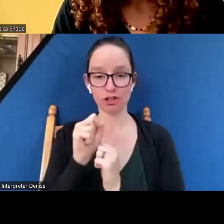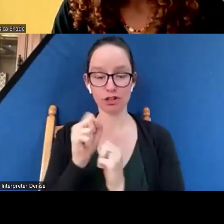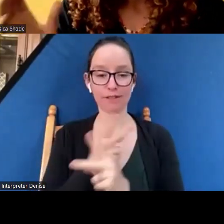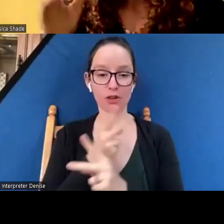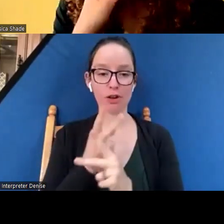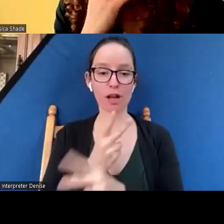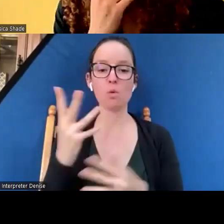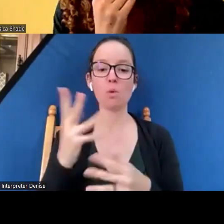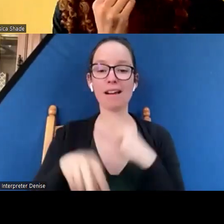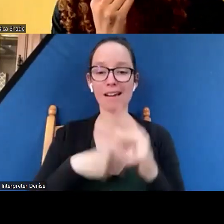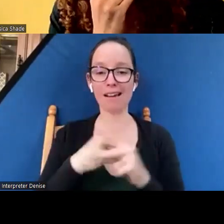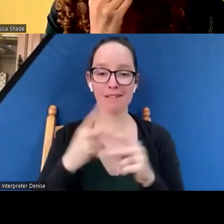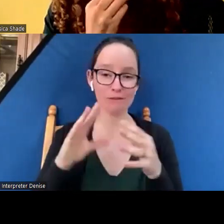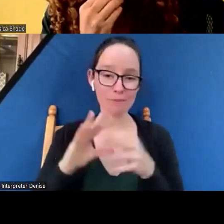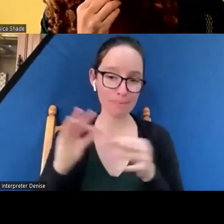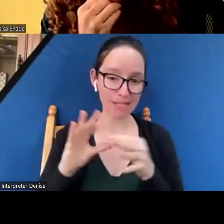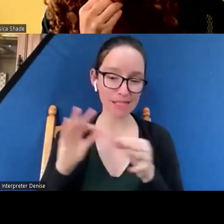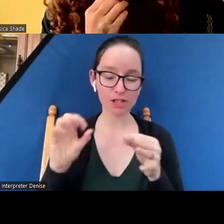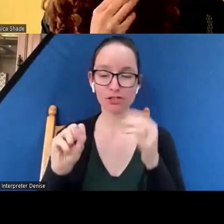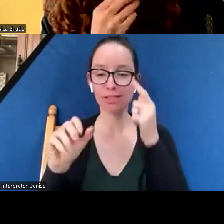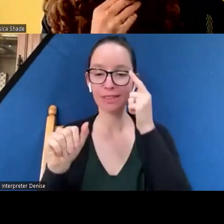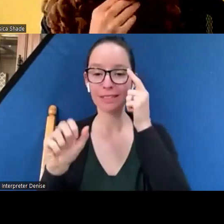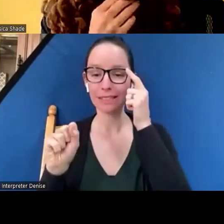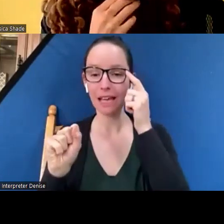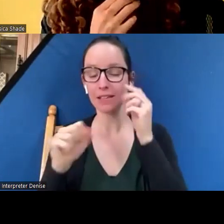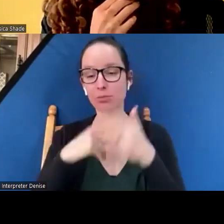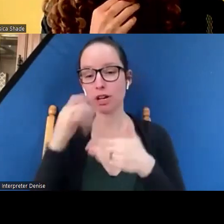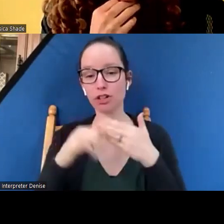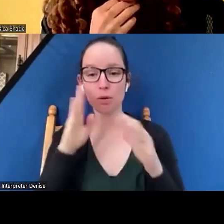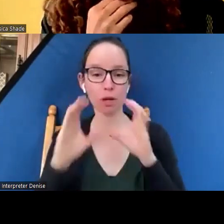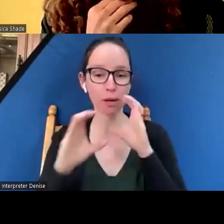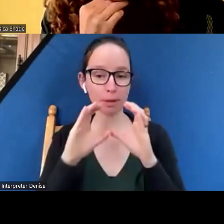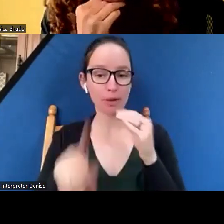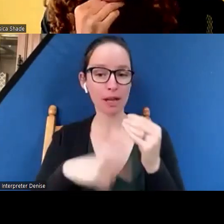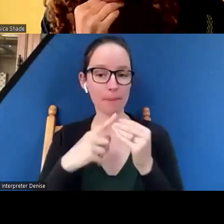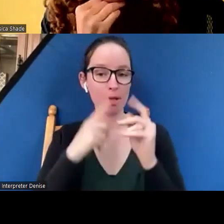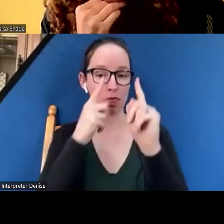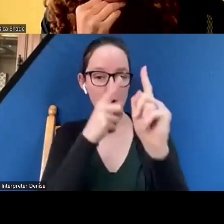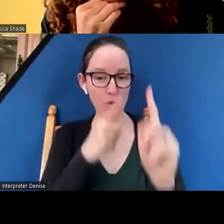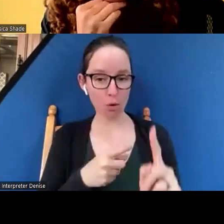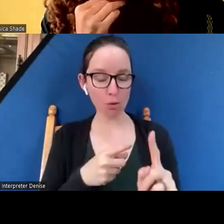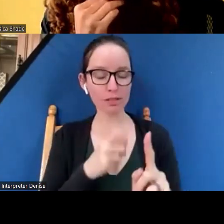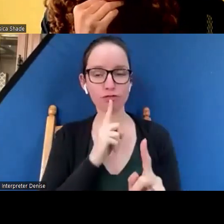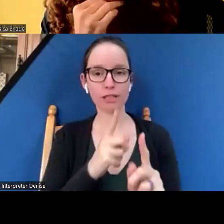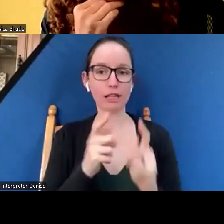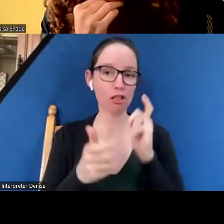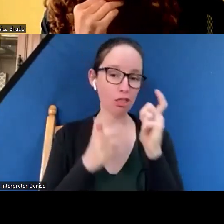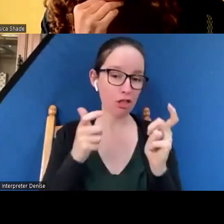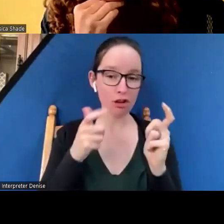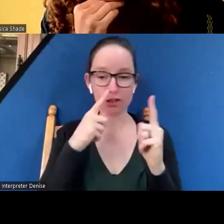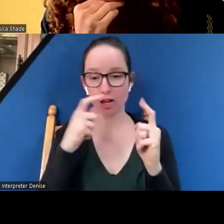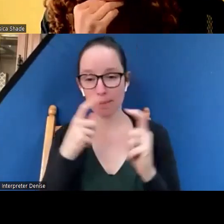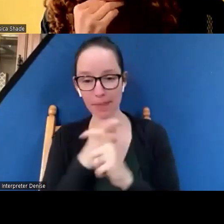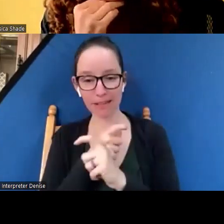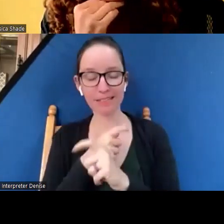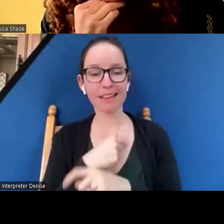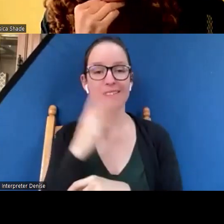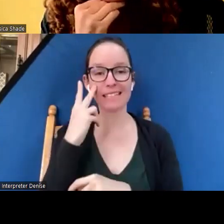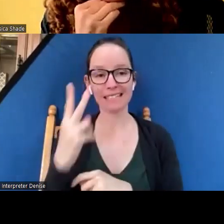project sort of communicates about its goals because of how large and complex they are. I've seen some of that in trying to figure out how to have a